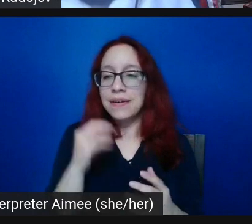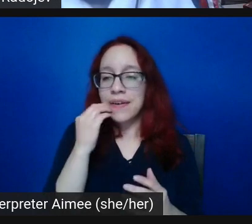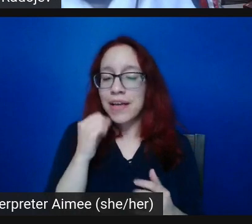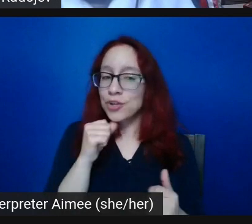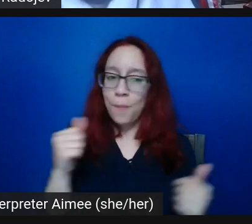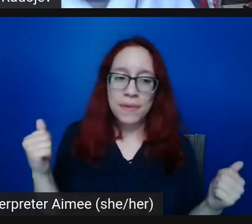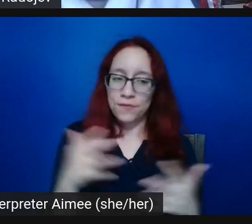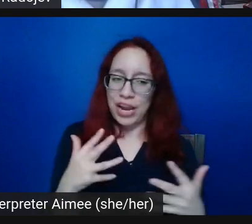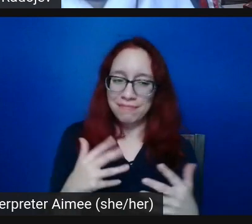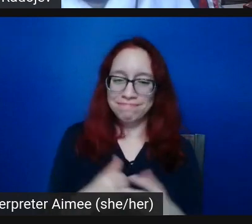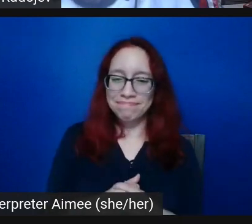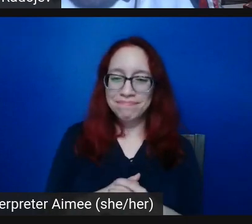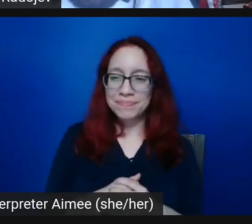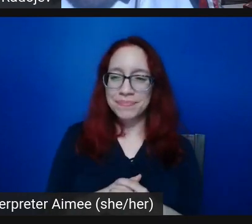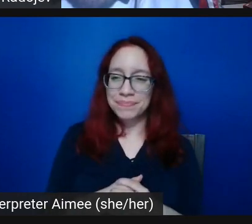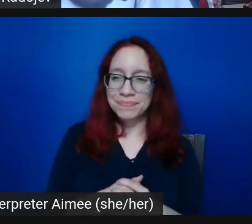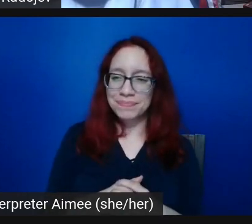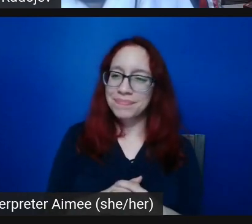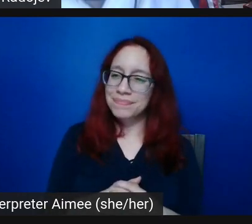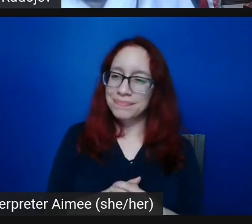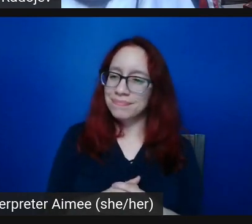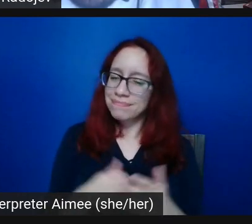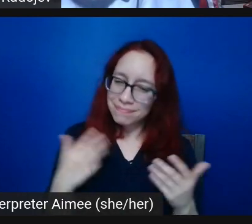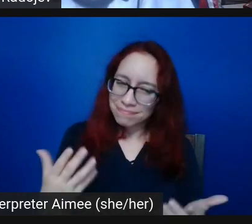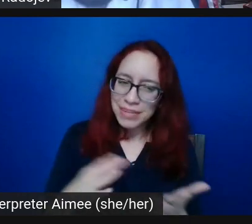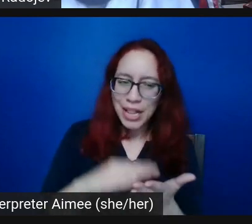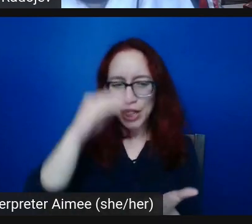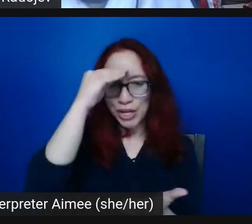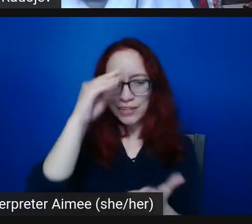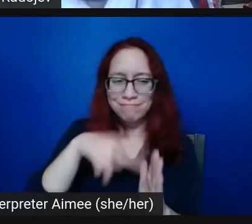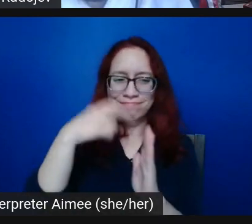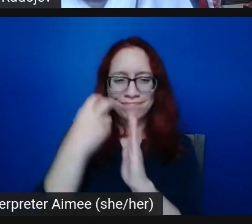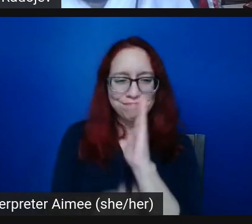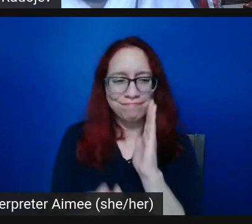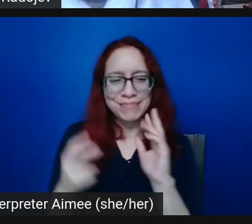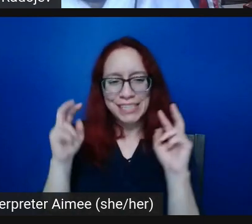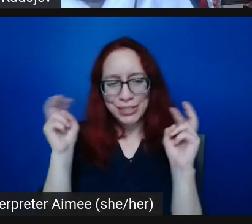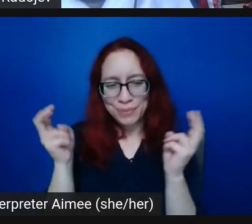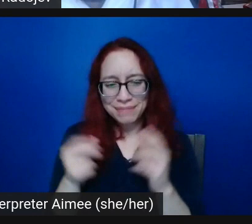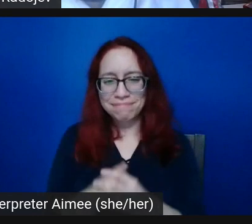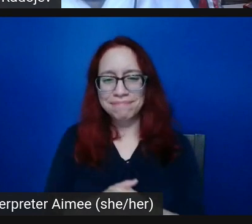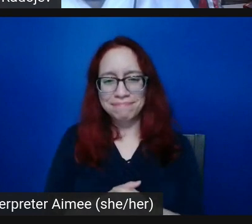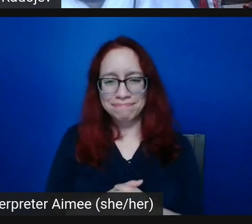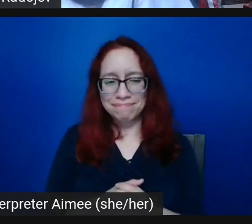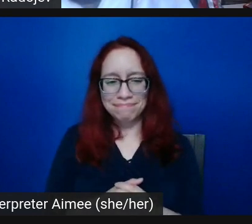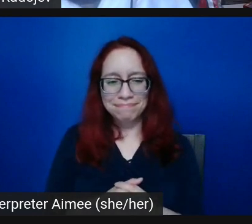Just learn, dive into the topic, and realize